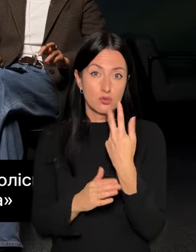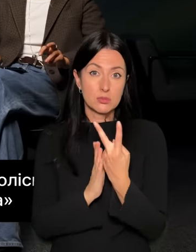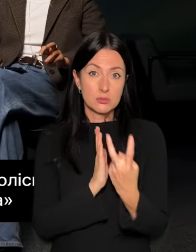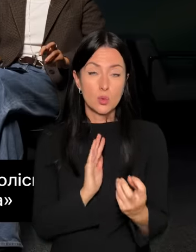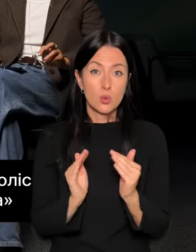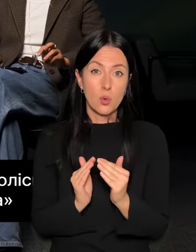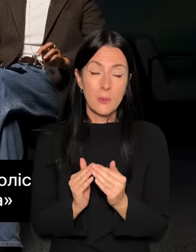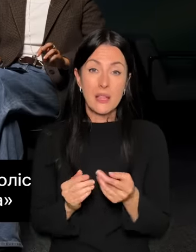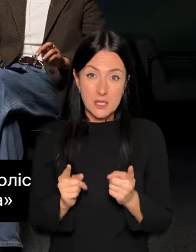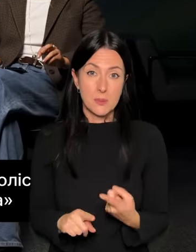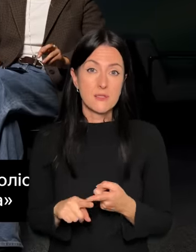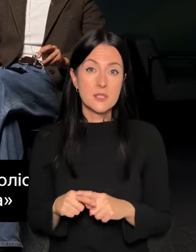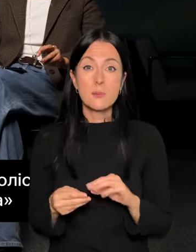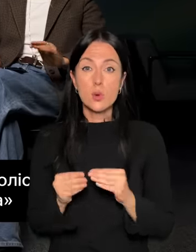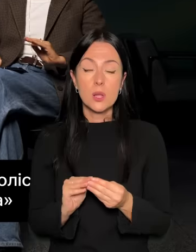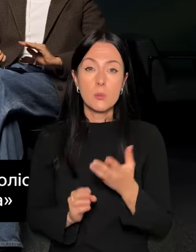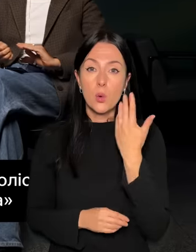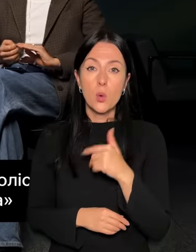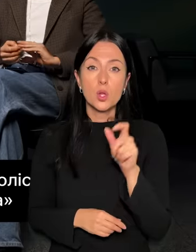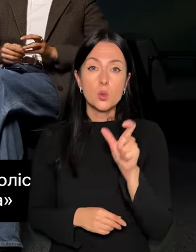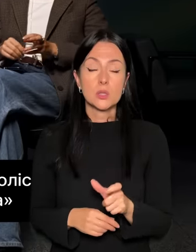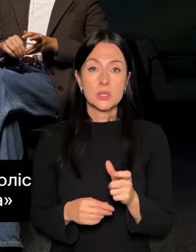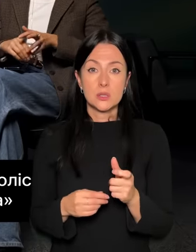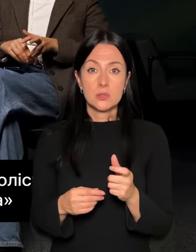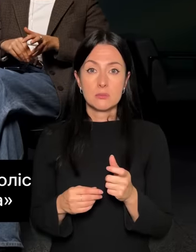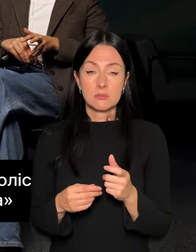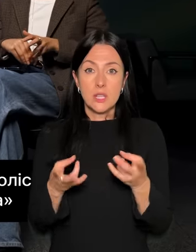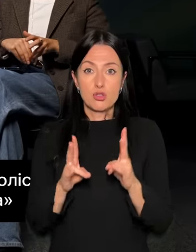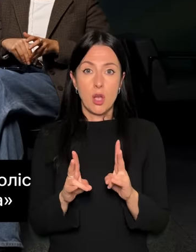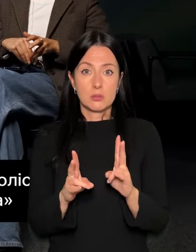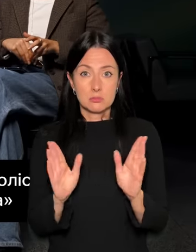And it's a real problem when people are confined to their homes.